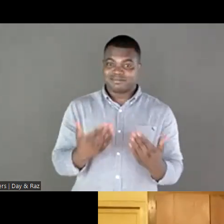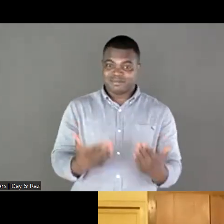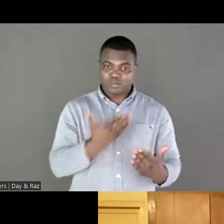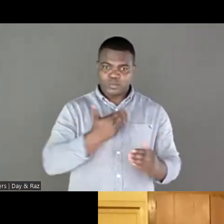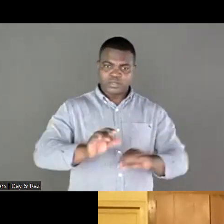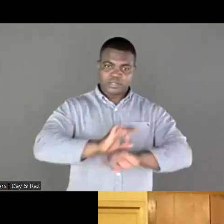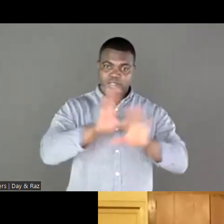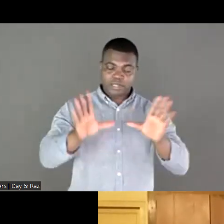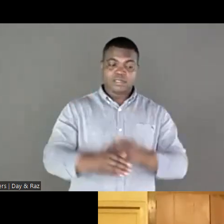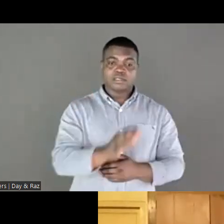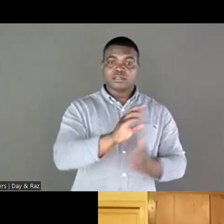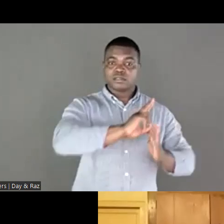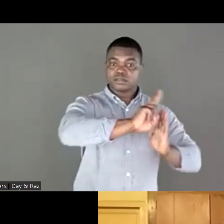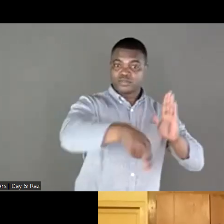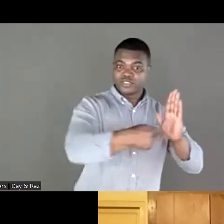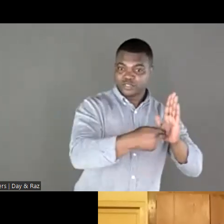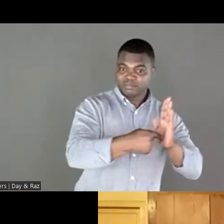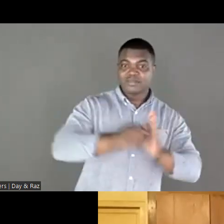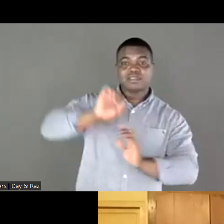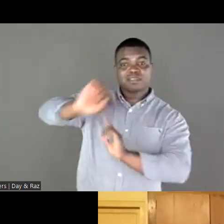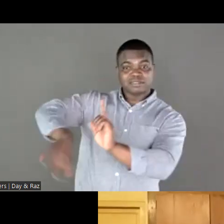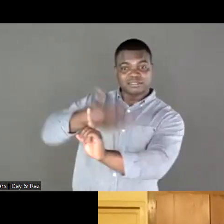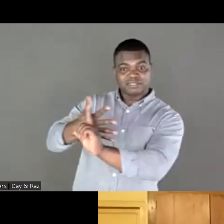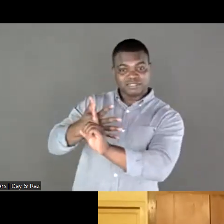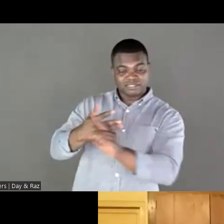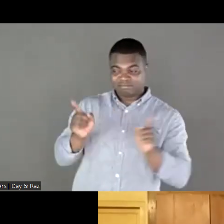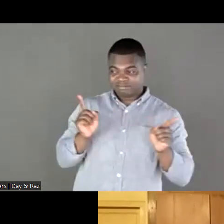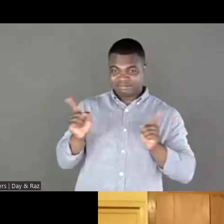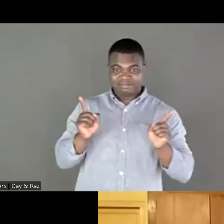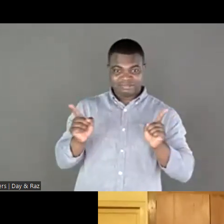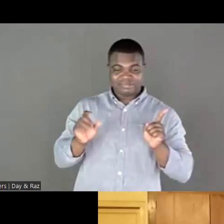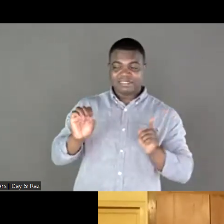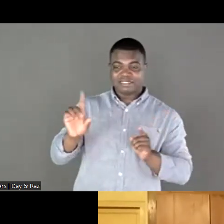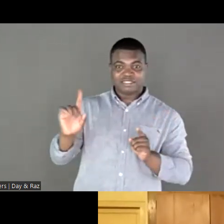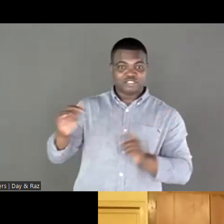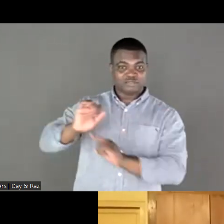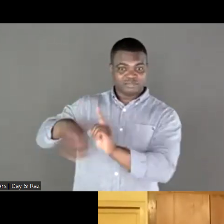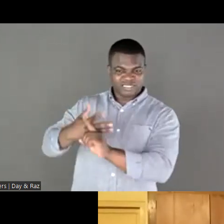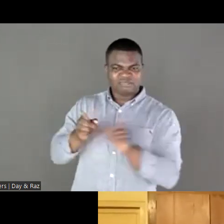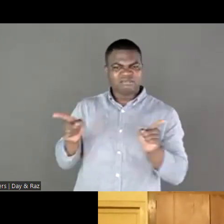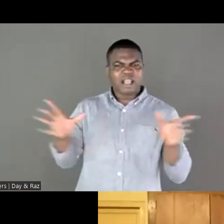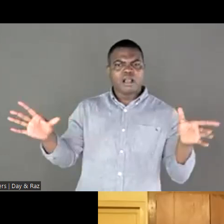Now as bridge was taking off, we have other developments happening in parallel. So for